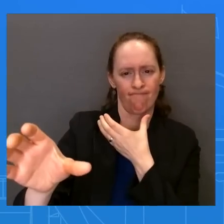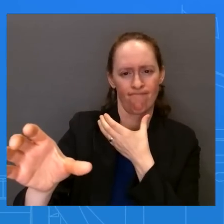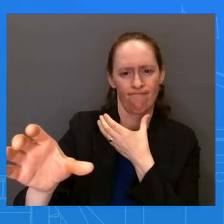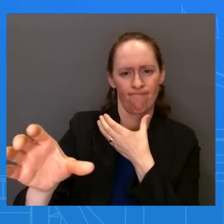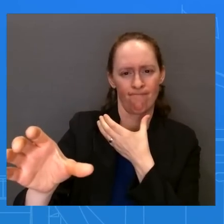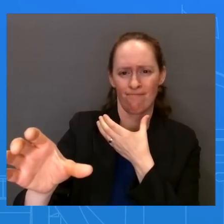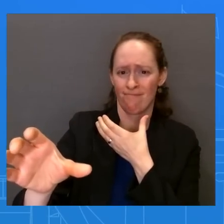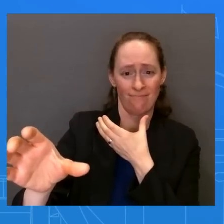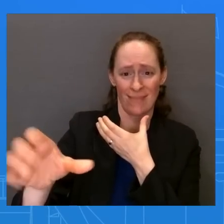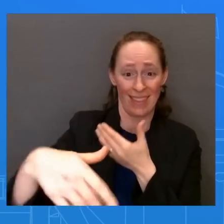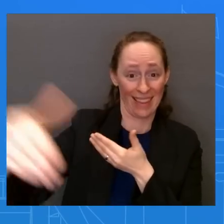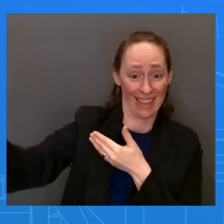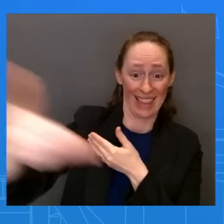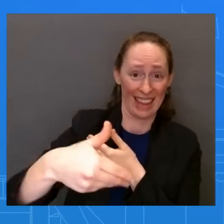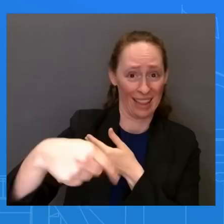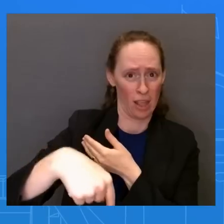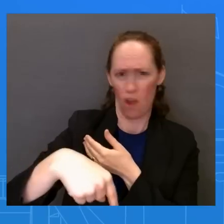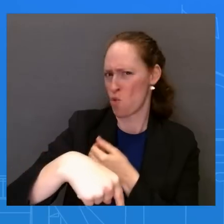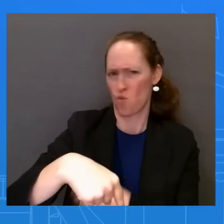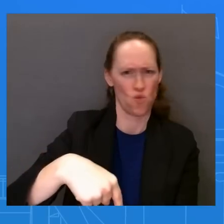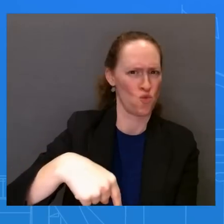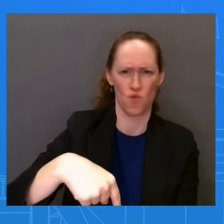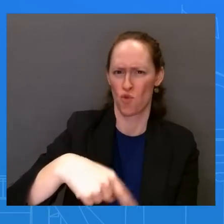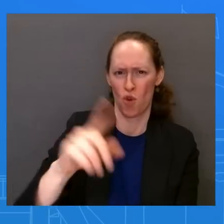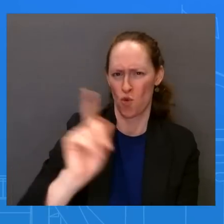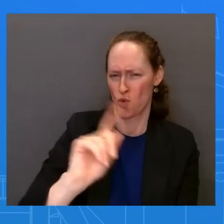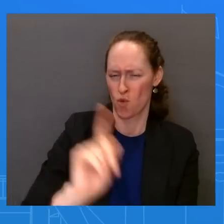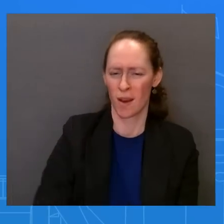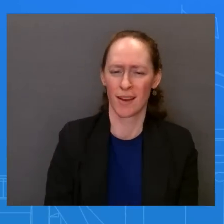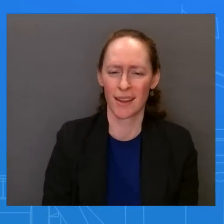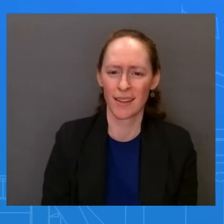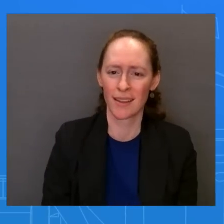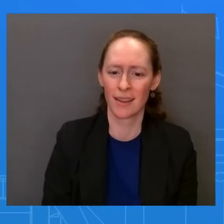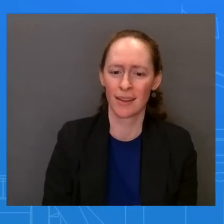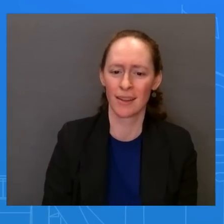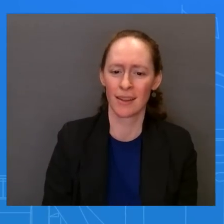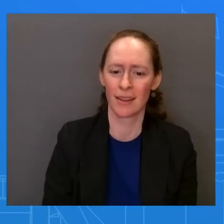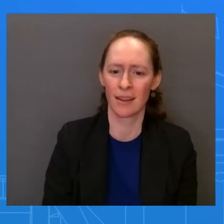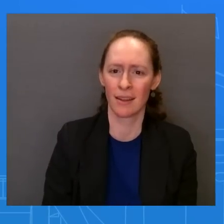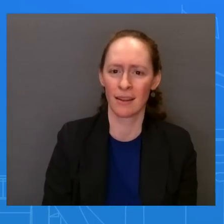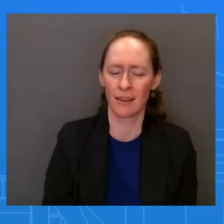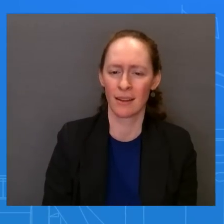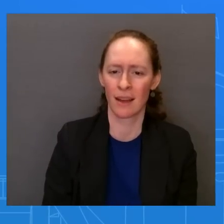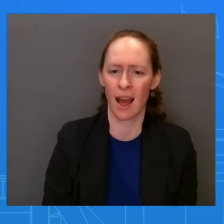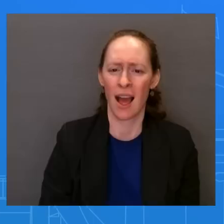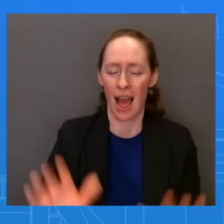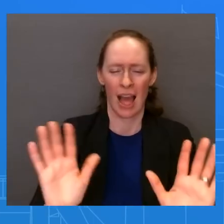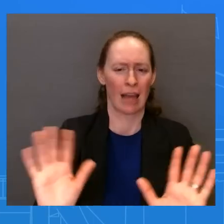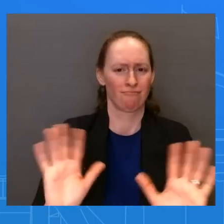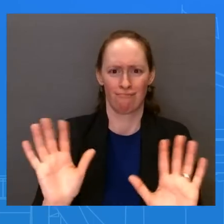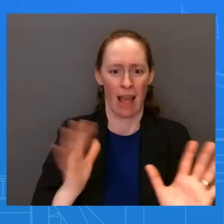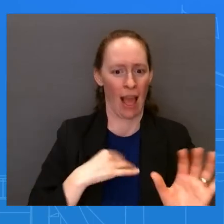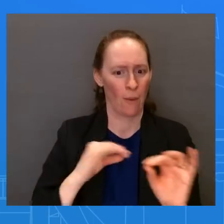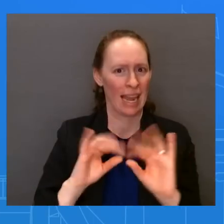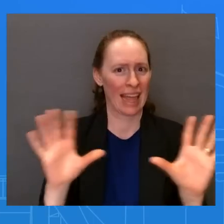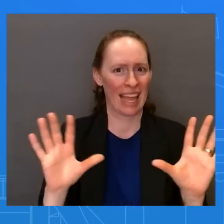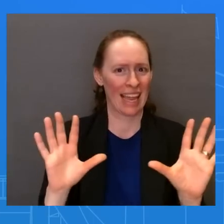to the Department of Justice. >> The Press: The White House Counsel or the President's personal lawyers? Anyone? Ms. Jean-Pierre: I -- I just -- I was just very clear. If you have any questions, I would refer you to the White House Counsel's Office.